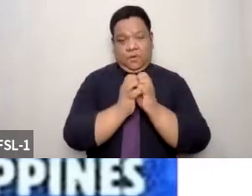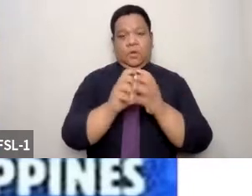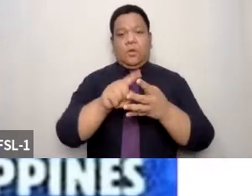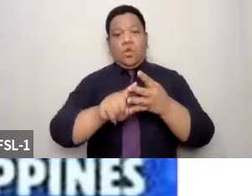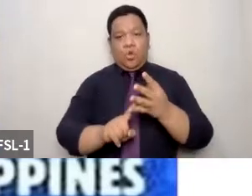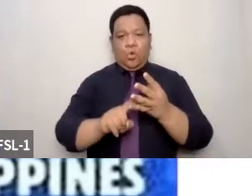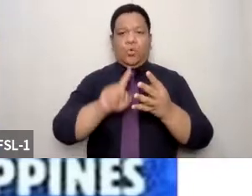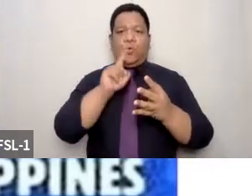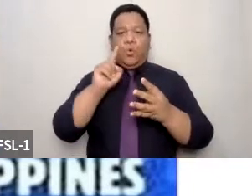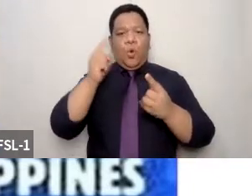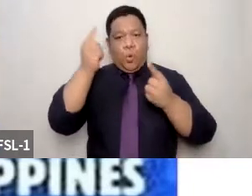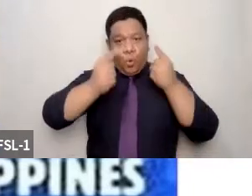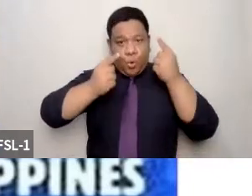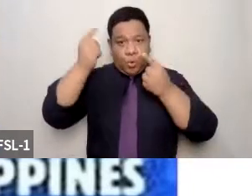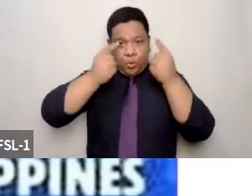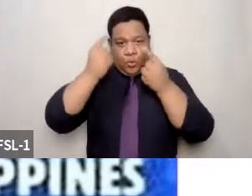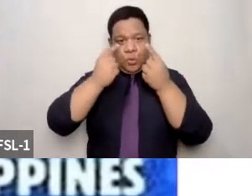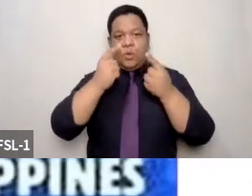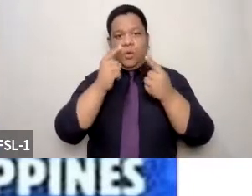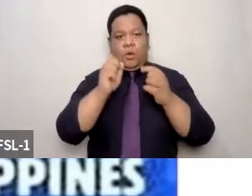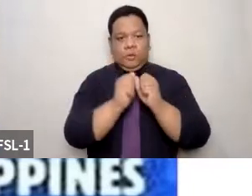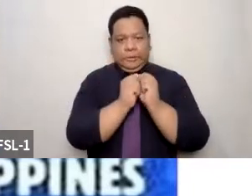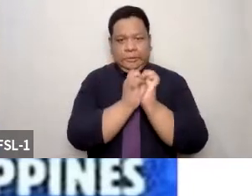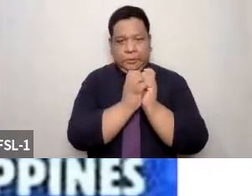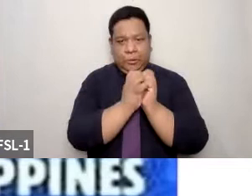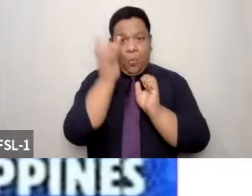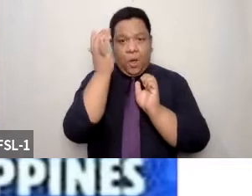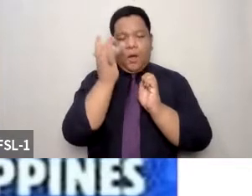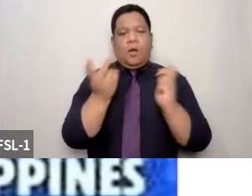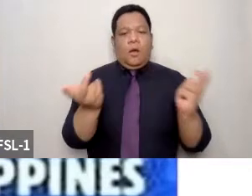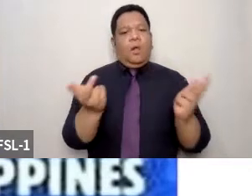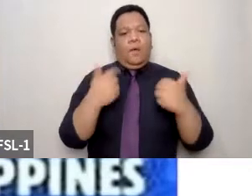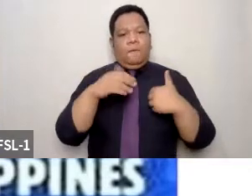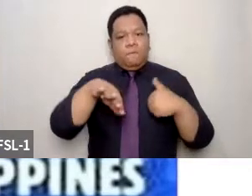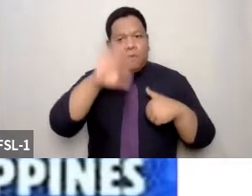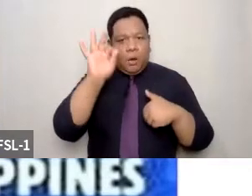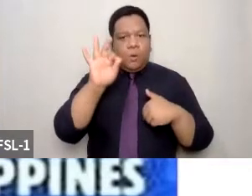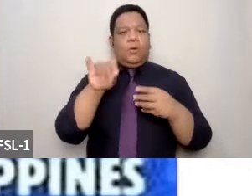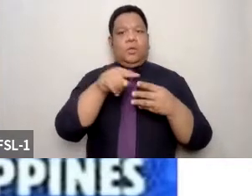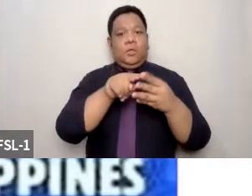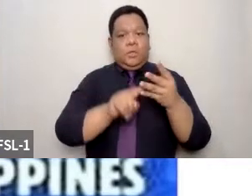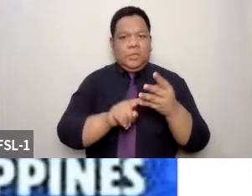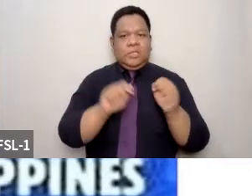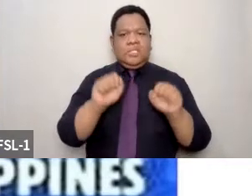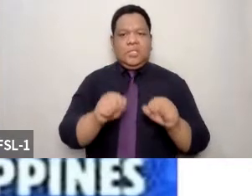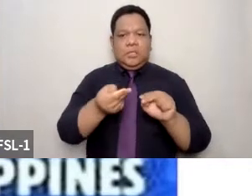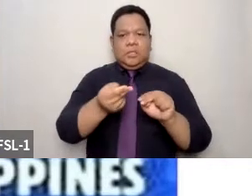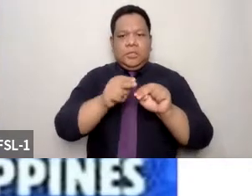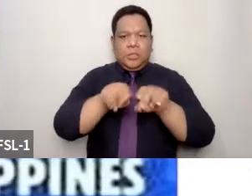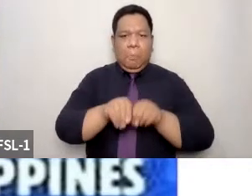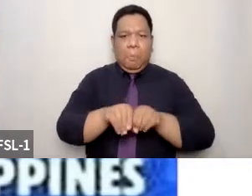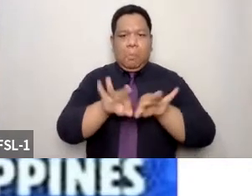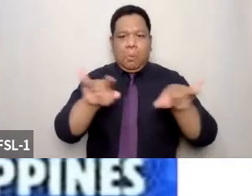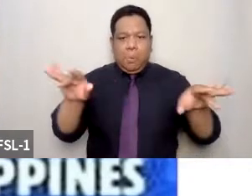Of concern because we have seen that they can increase the transmission of transmissibility.